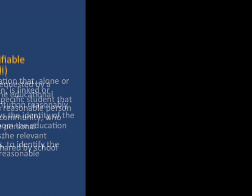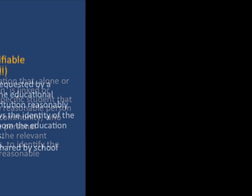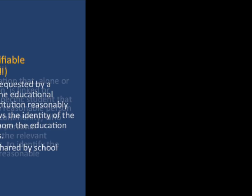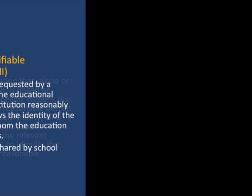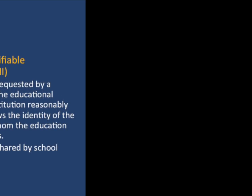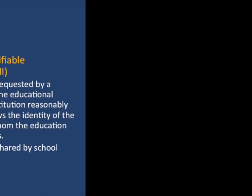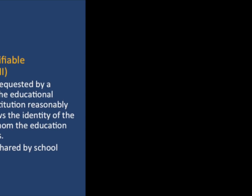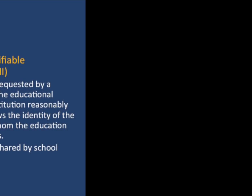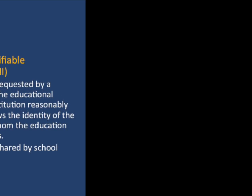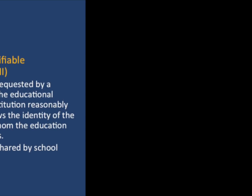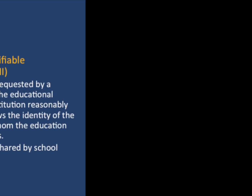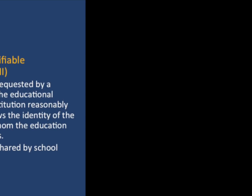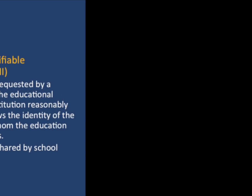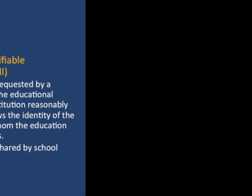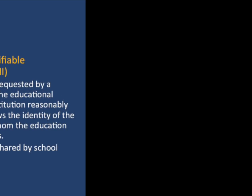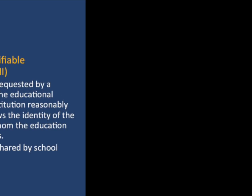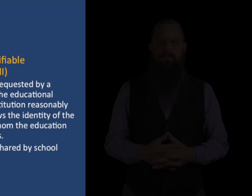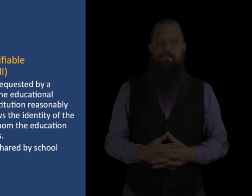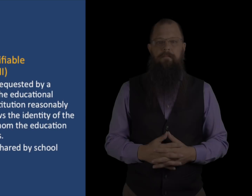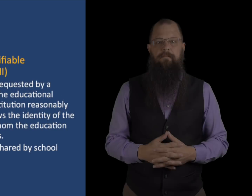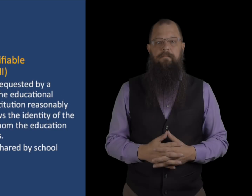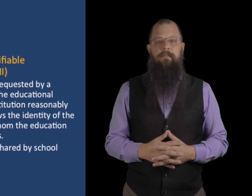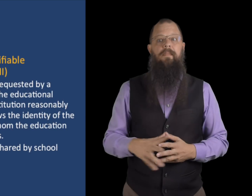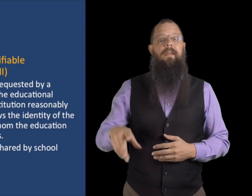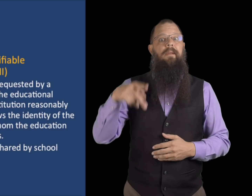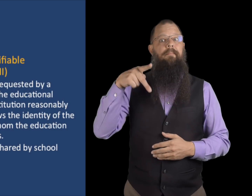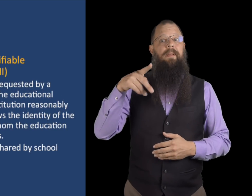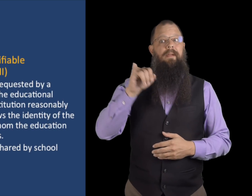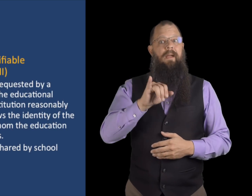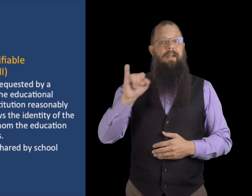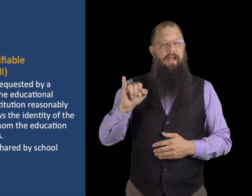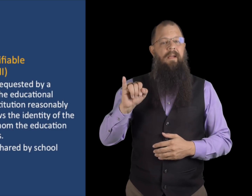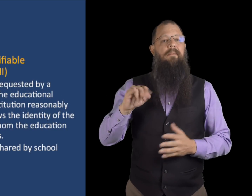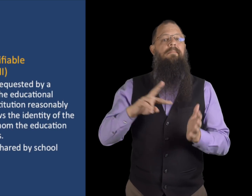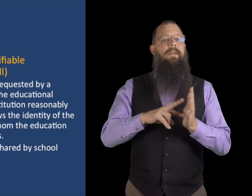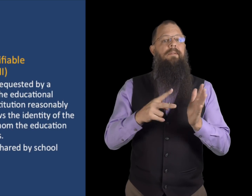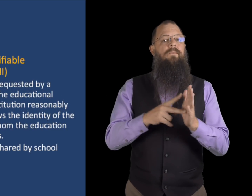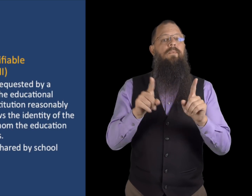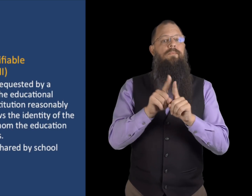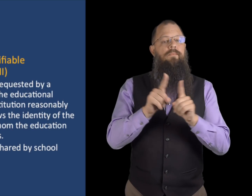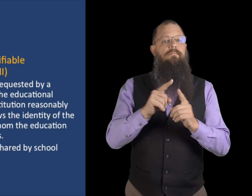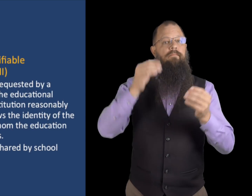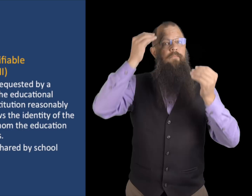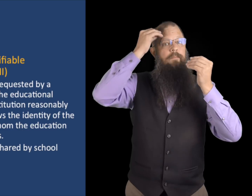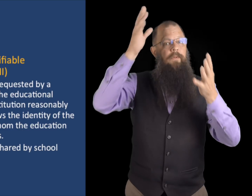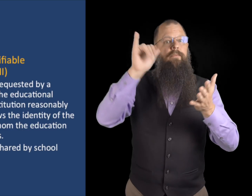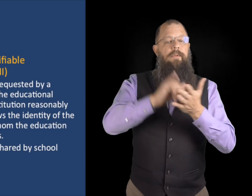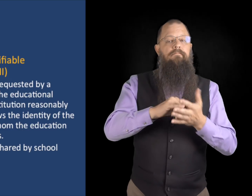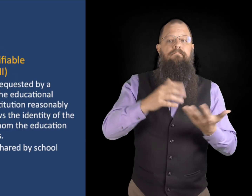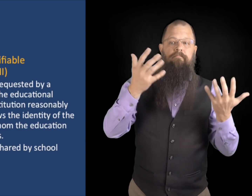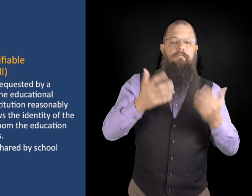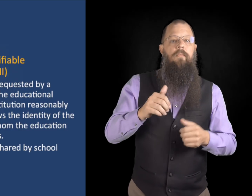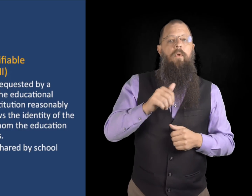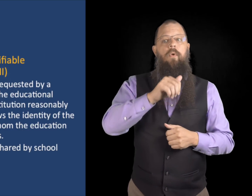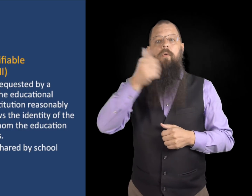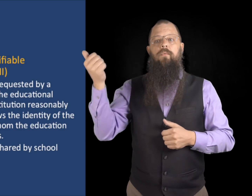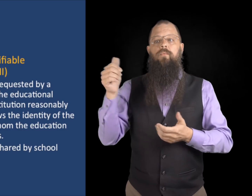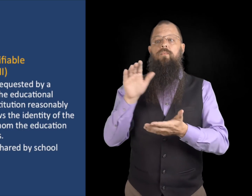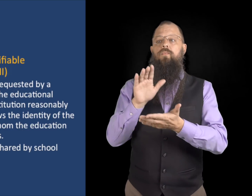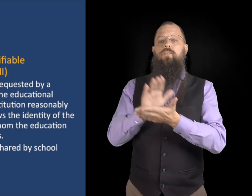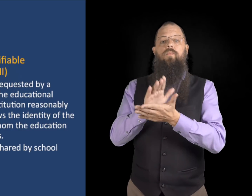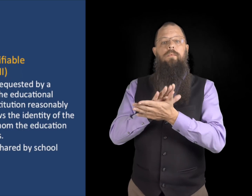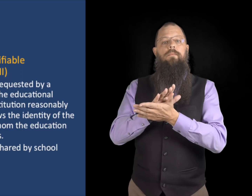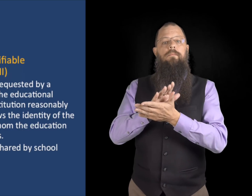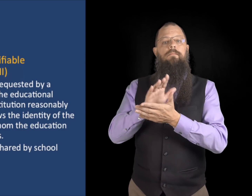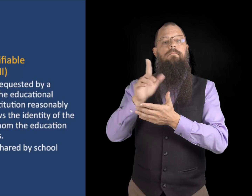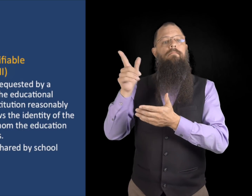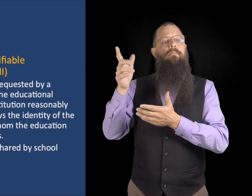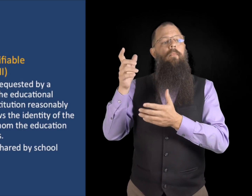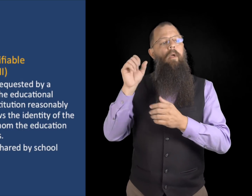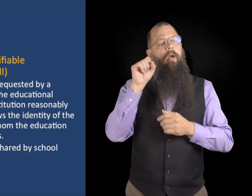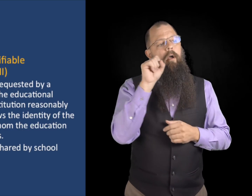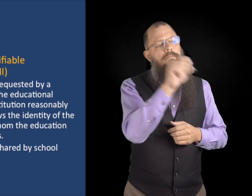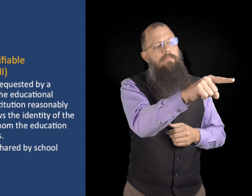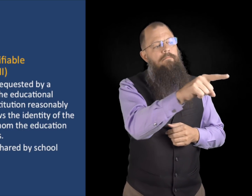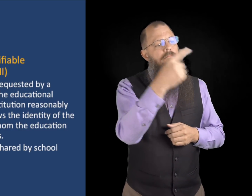PII also refers to information requested by a person who